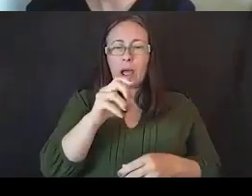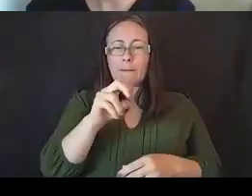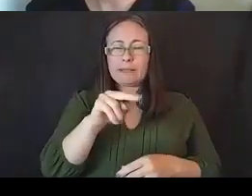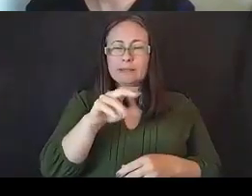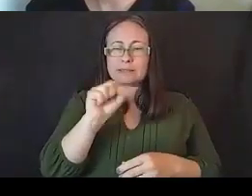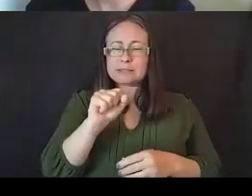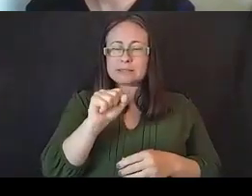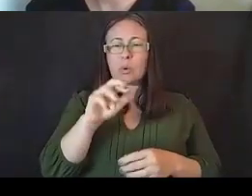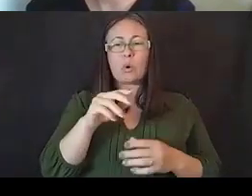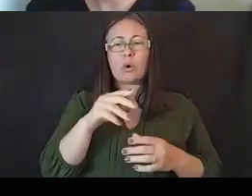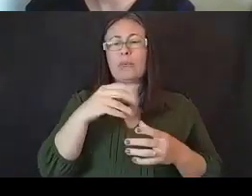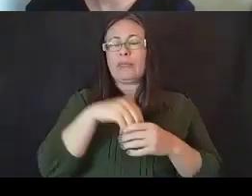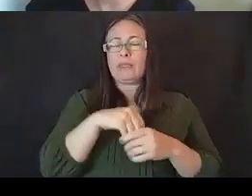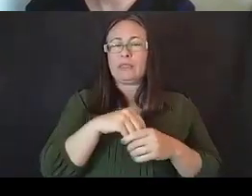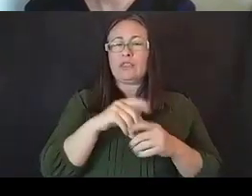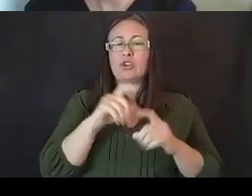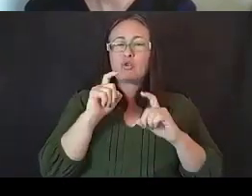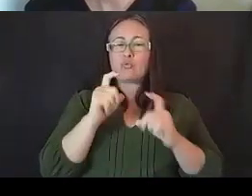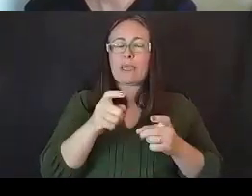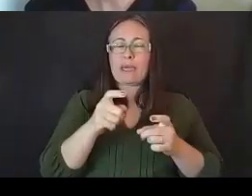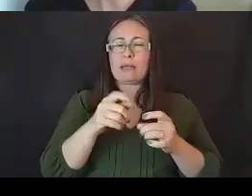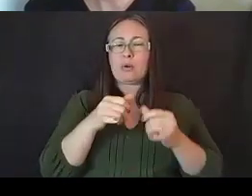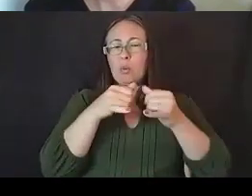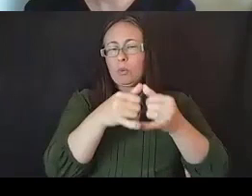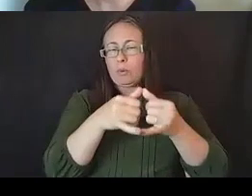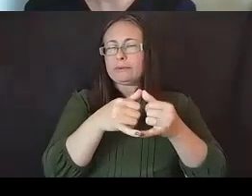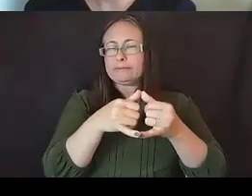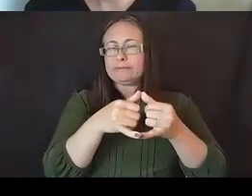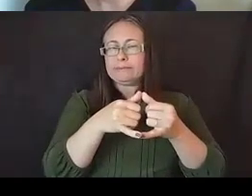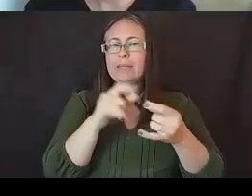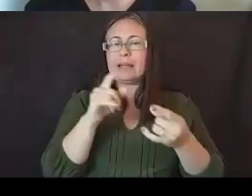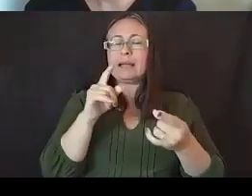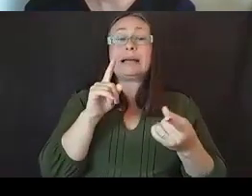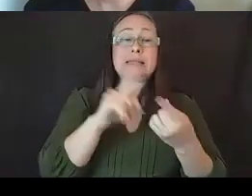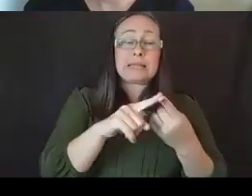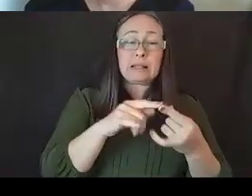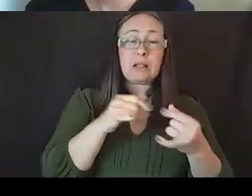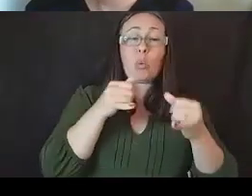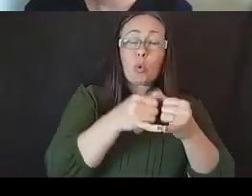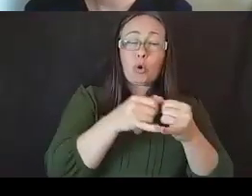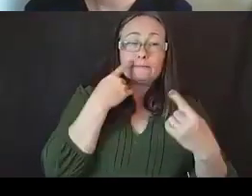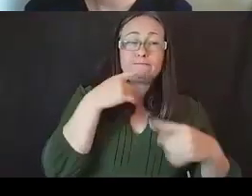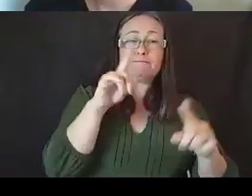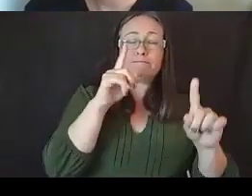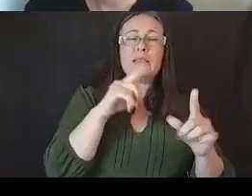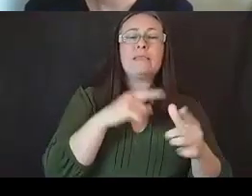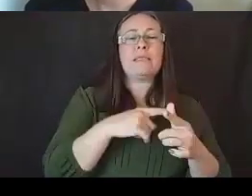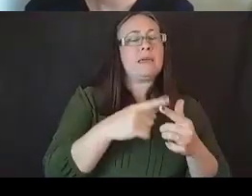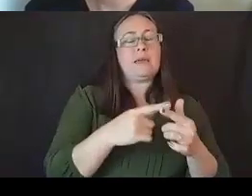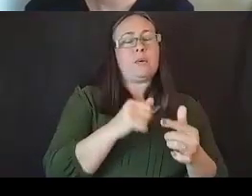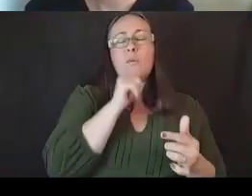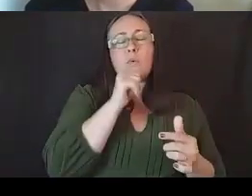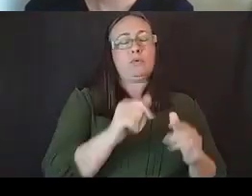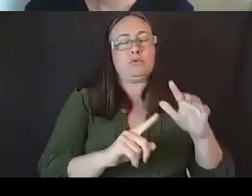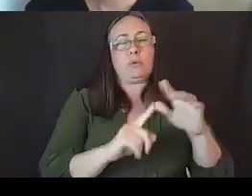but that's not something that's out here. Until it's been awarded it won't be on RePORTER. Megan Columbus: Here's a question that's useful.